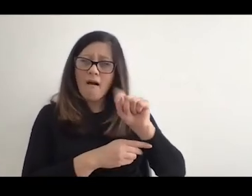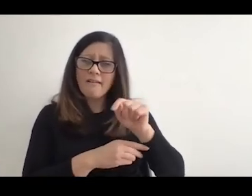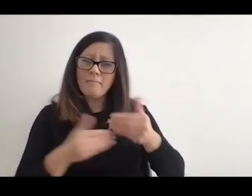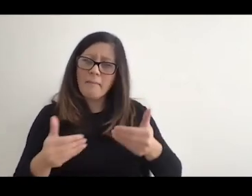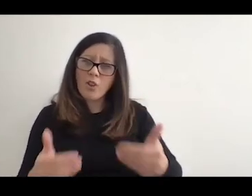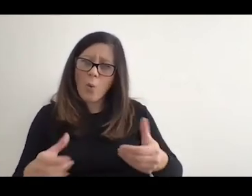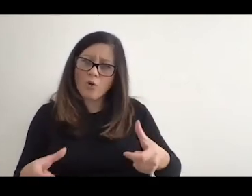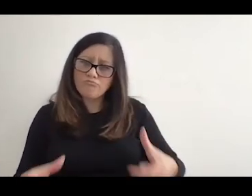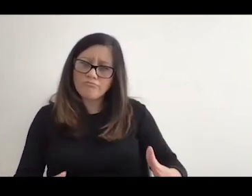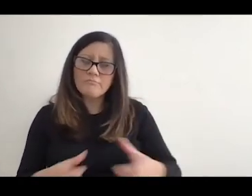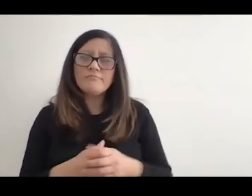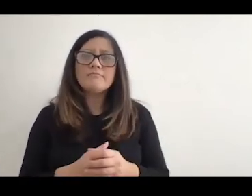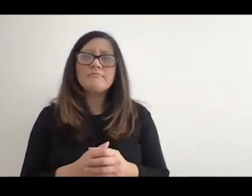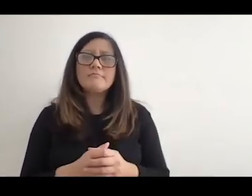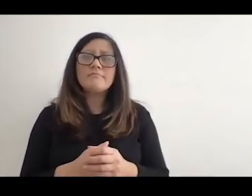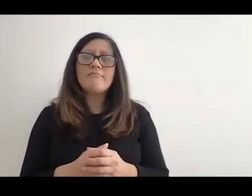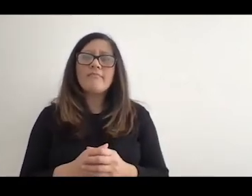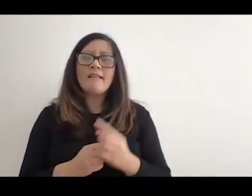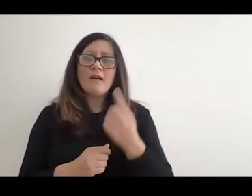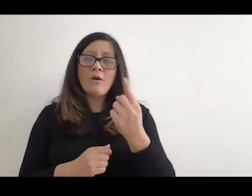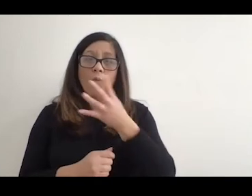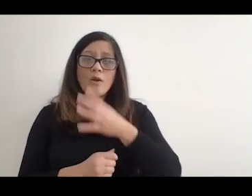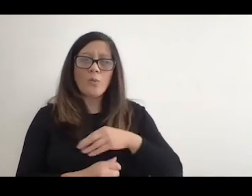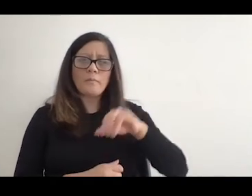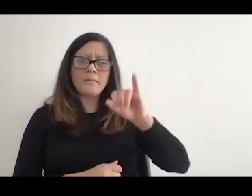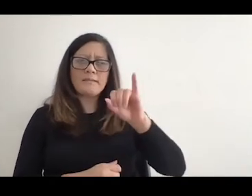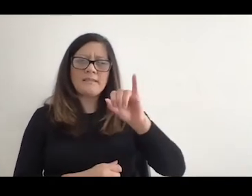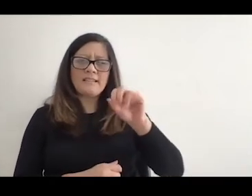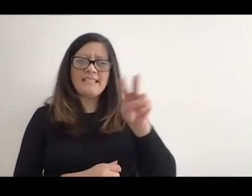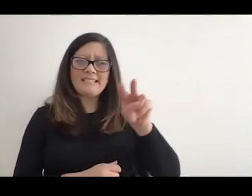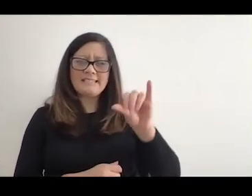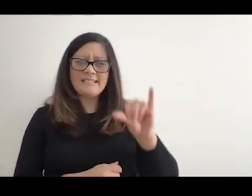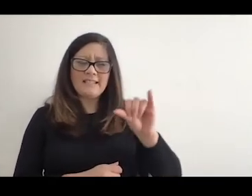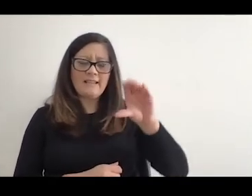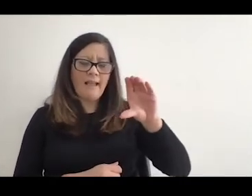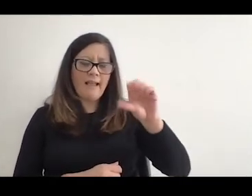I call her one of the O.G's Izzy Camilleri actually was on the scene